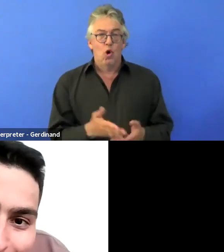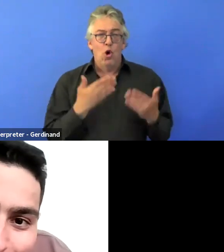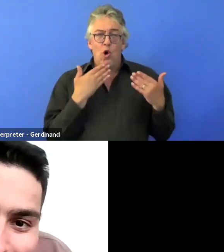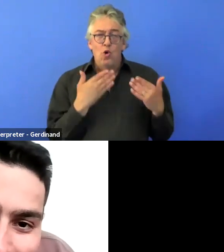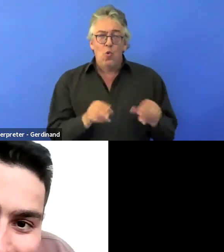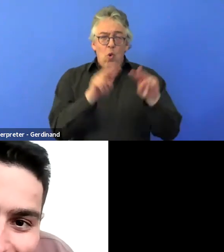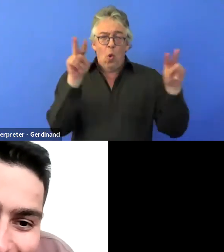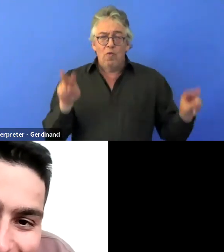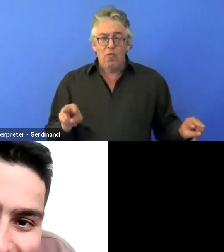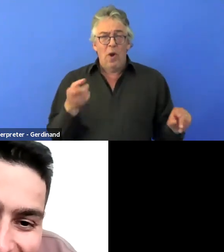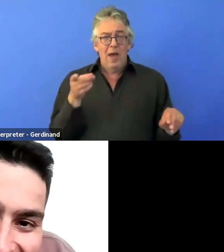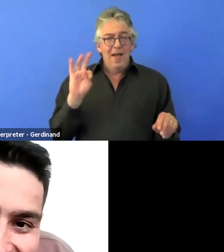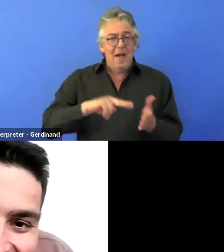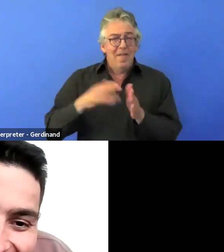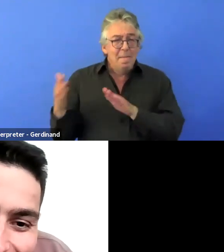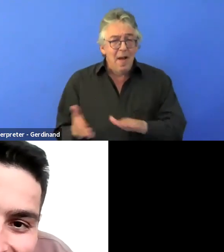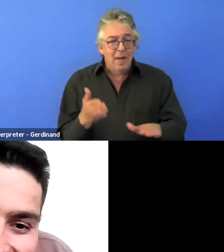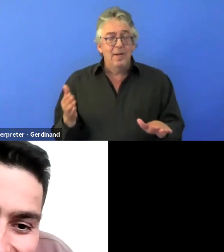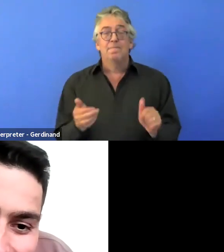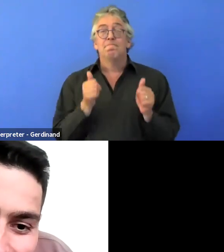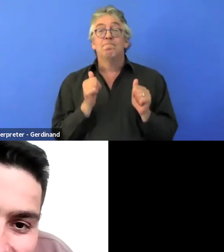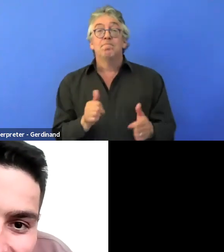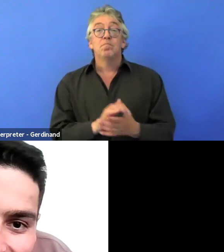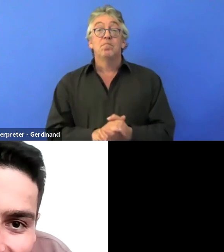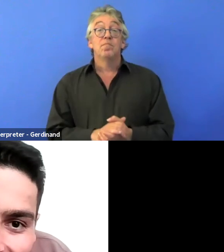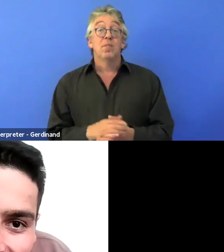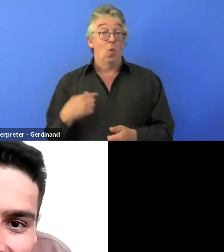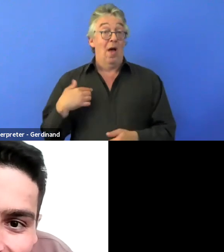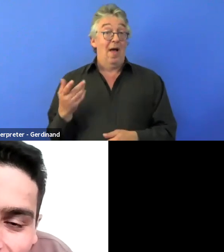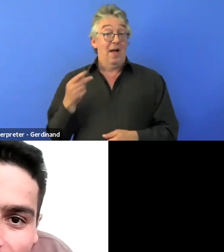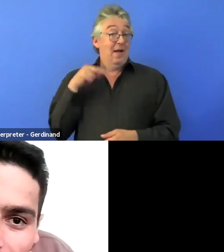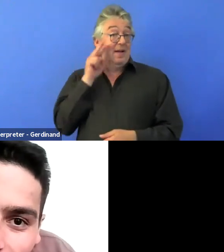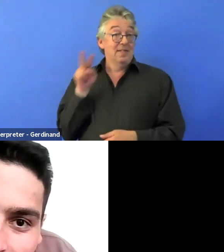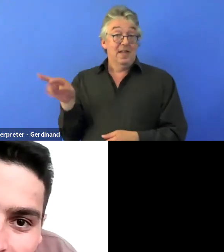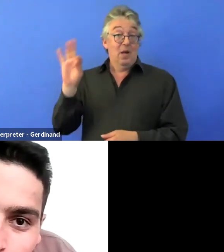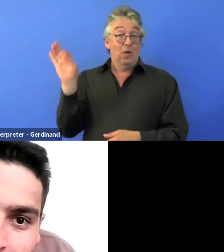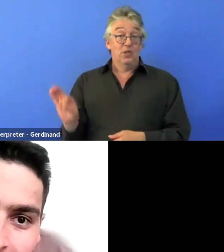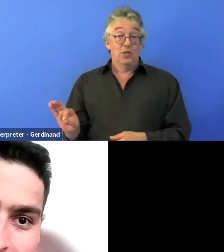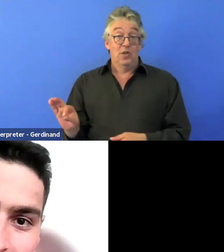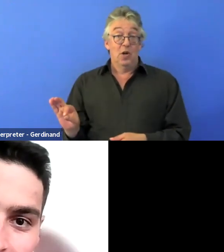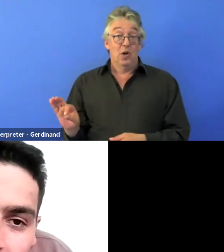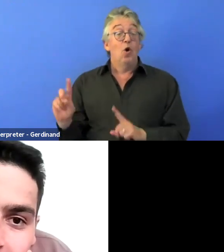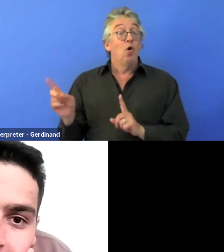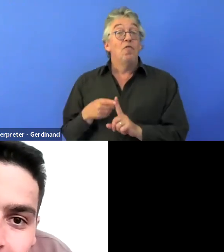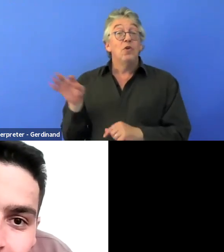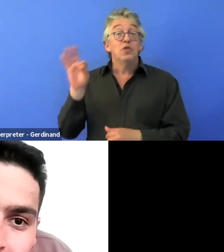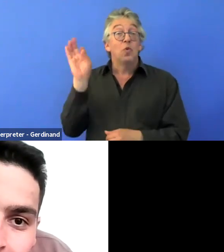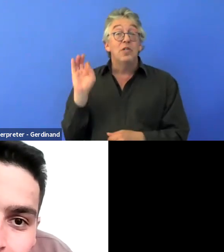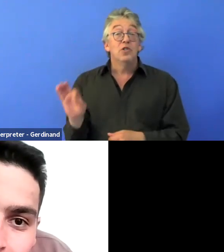I hope we manage all this work. We had some questions. The first question that was asked, Chiara highlighted